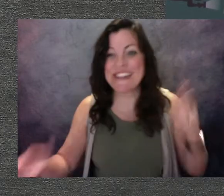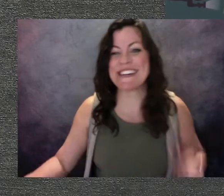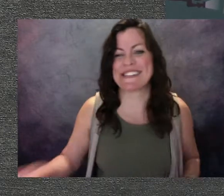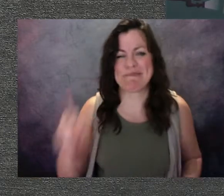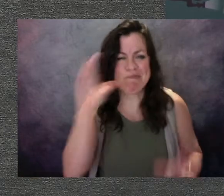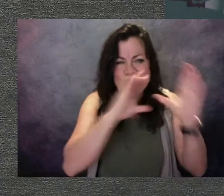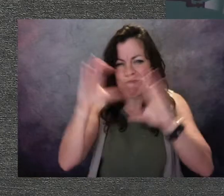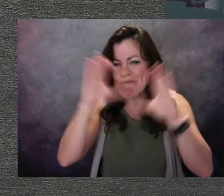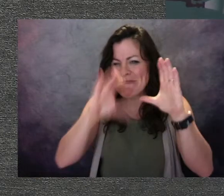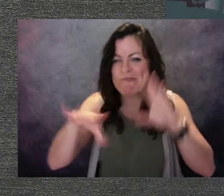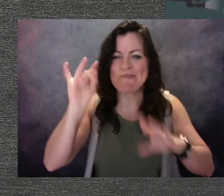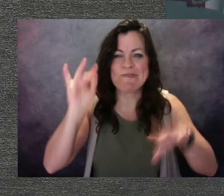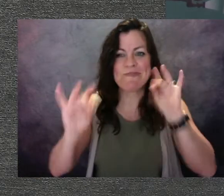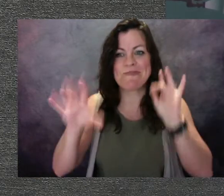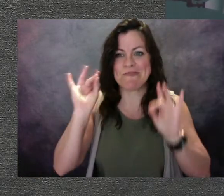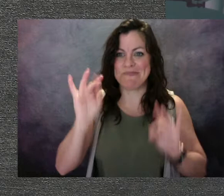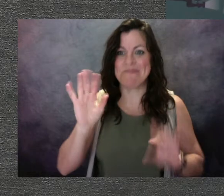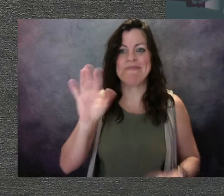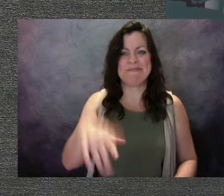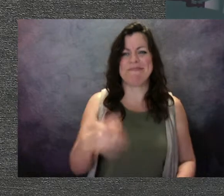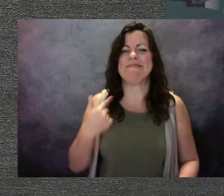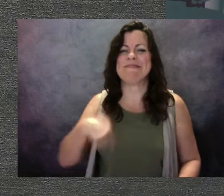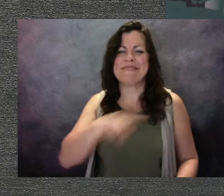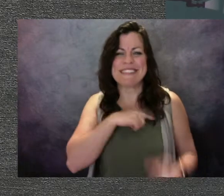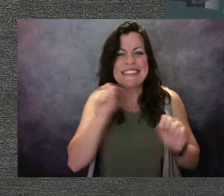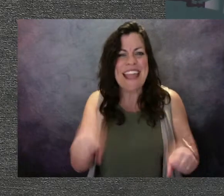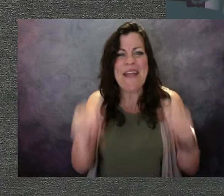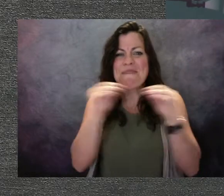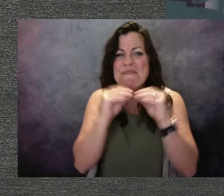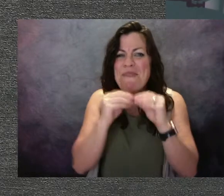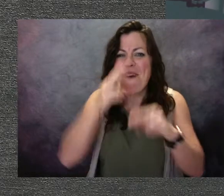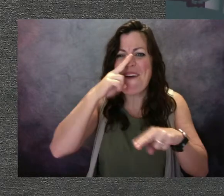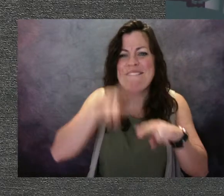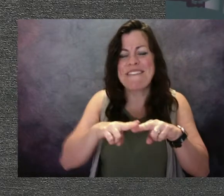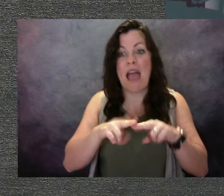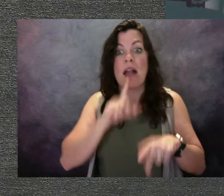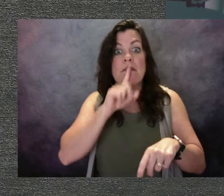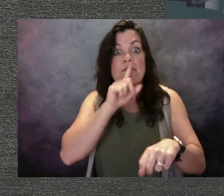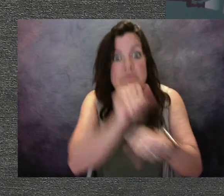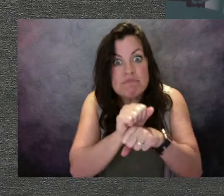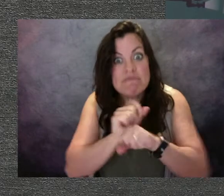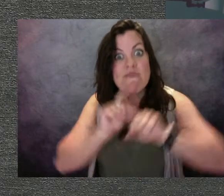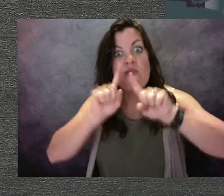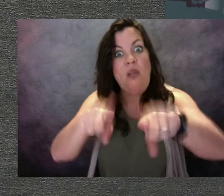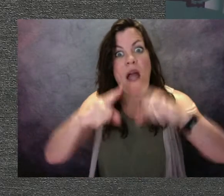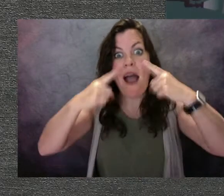I thought it'd be more fun if we went on a real seek and find around the lake. Let's do it together.